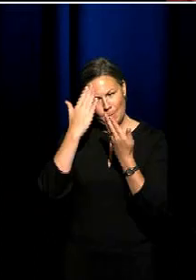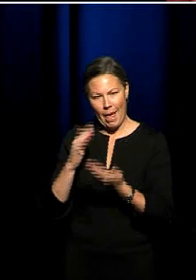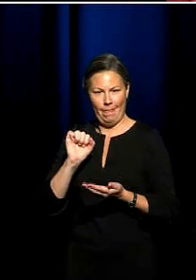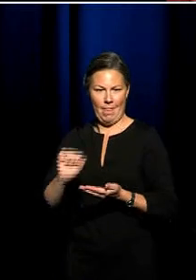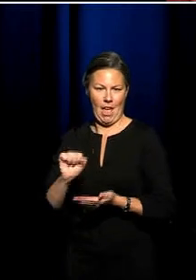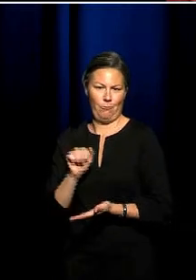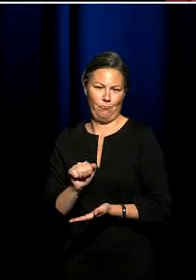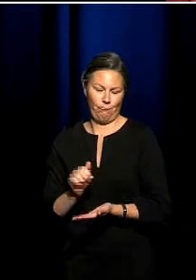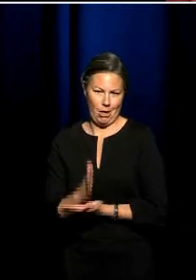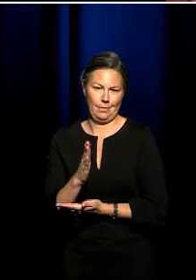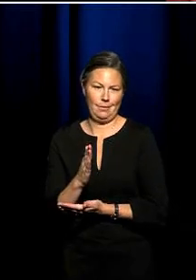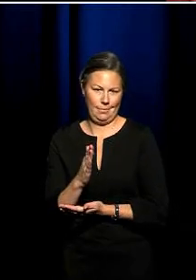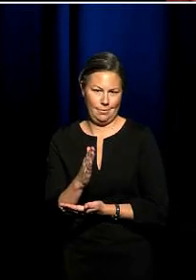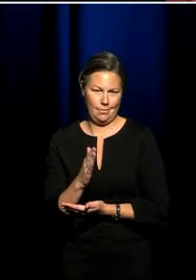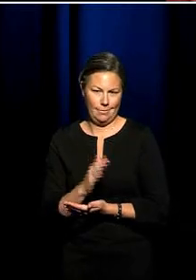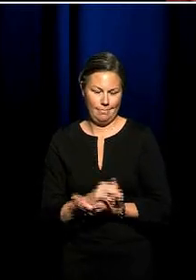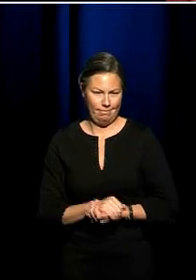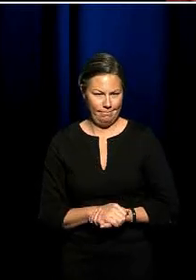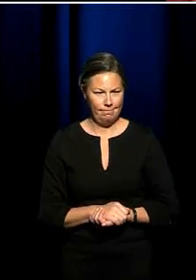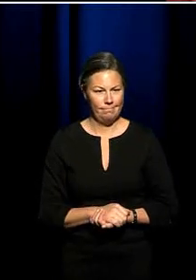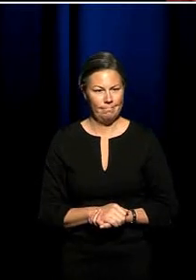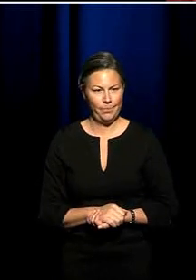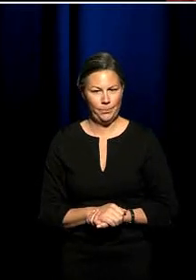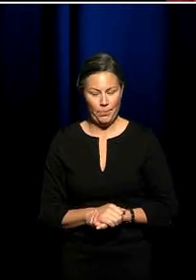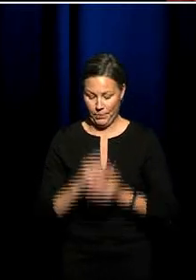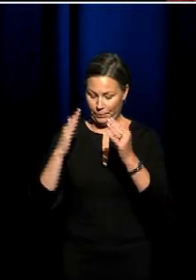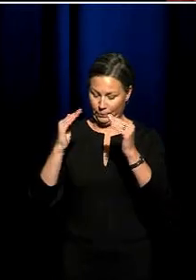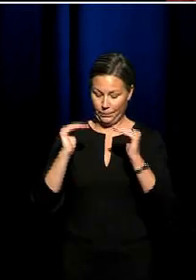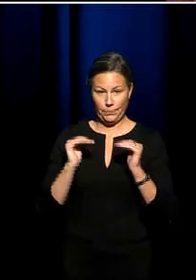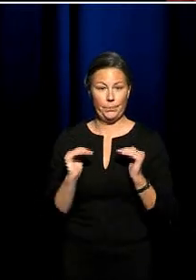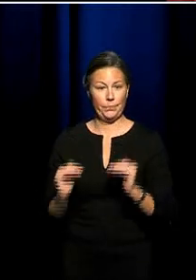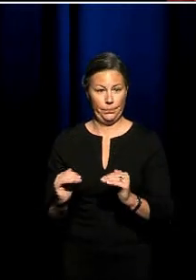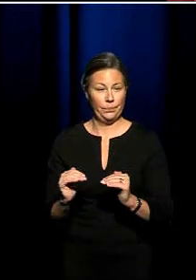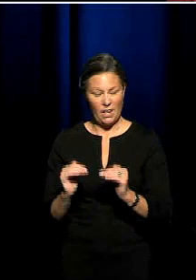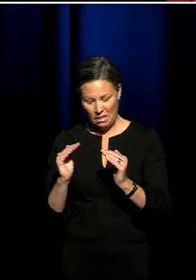preserve their identities. Article 16 of the UN Convention is very